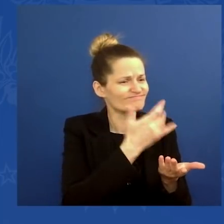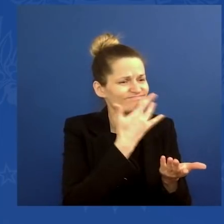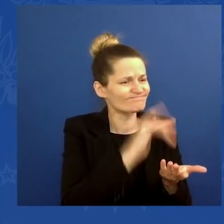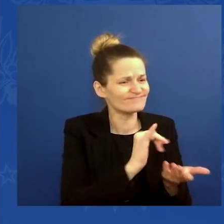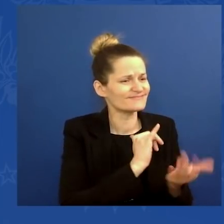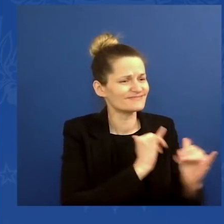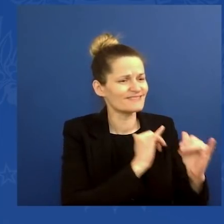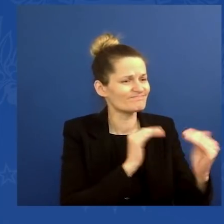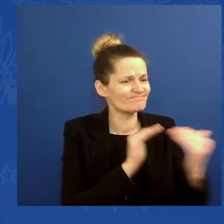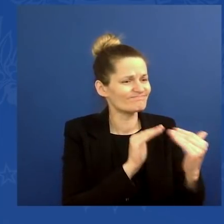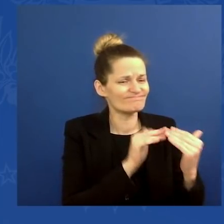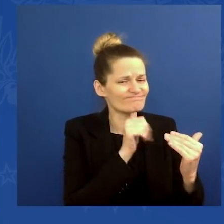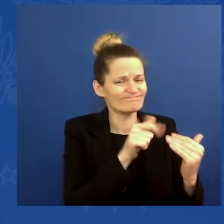going to bed hungry tonight.